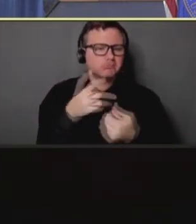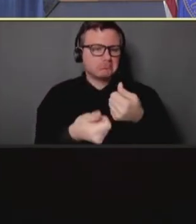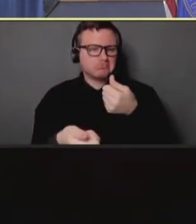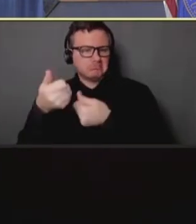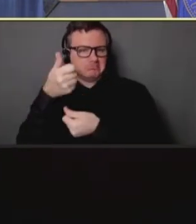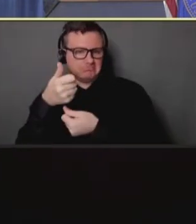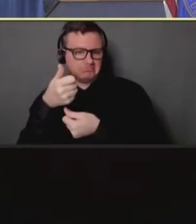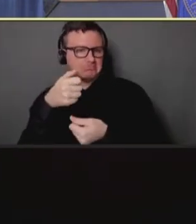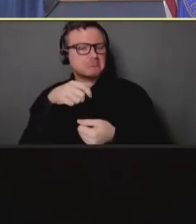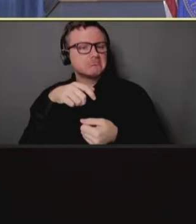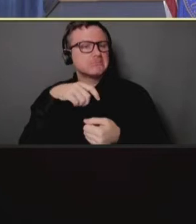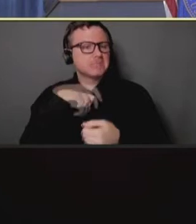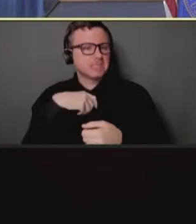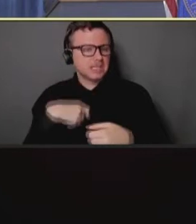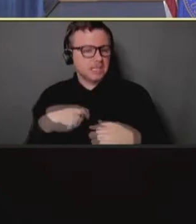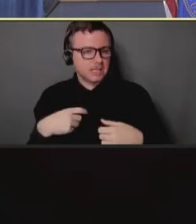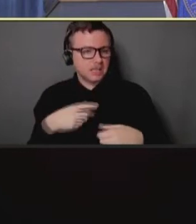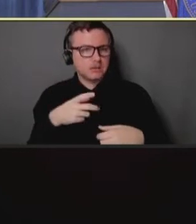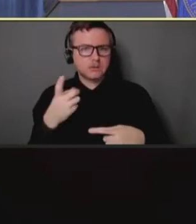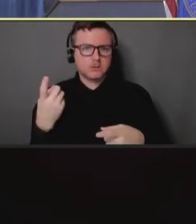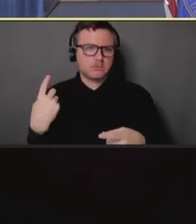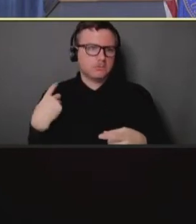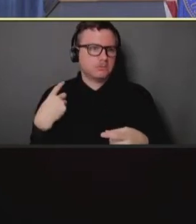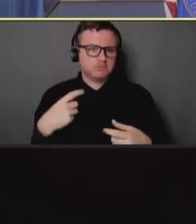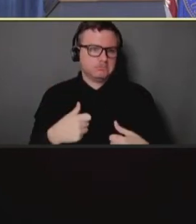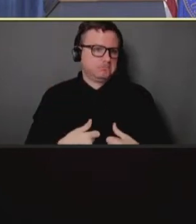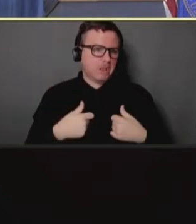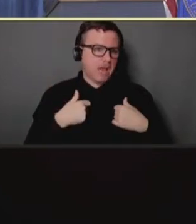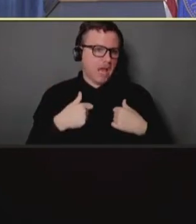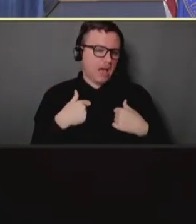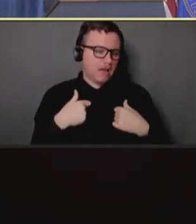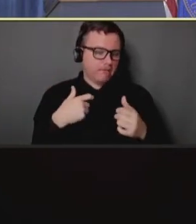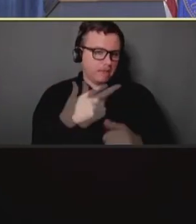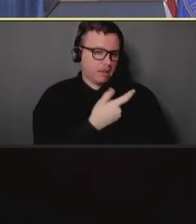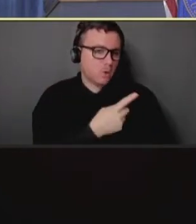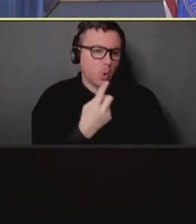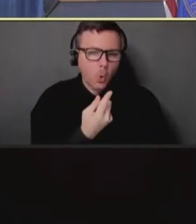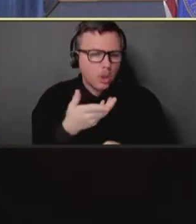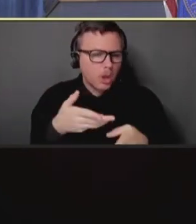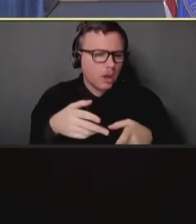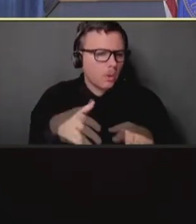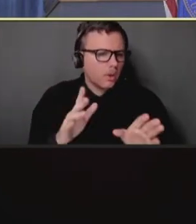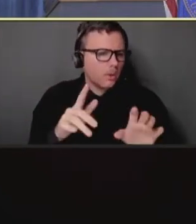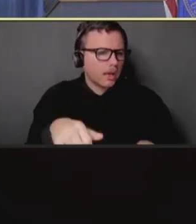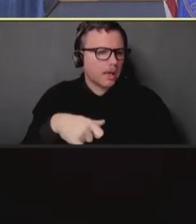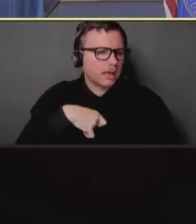It had long been a dog method, the only way to immunize effectively against viral illnesses